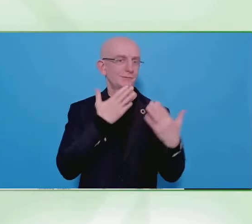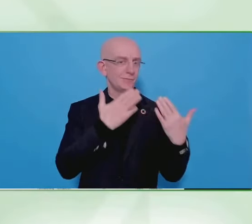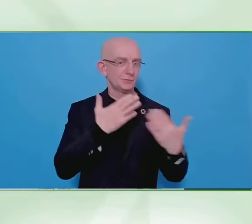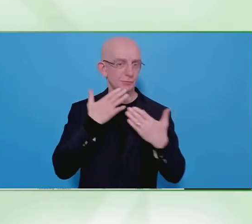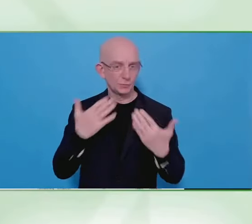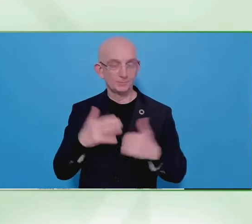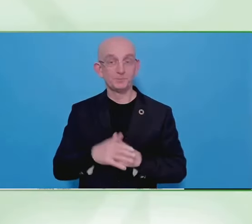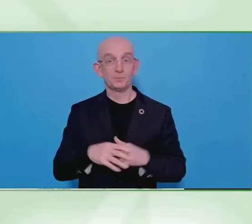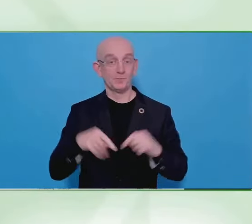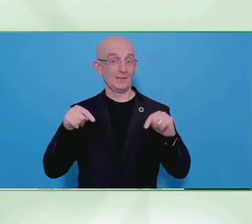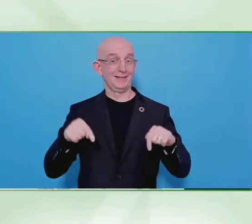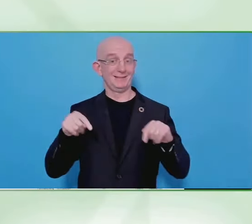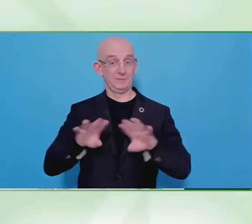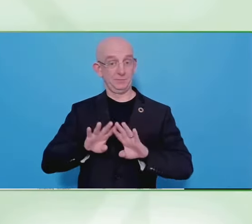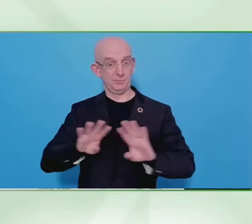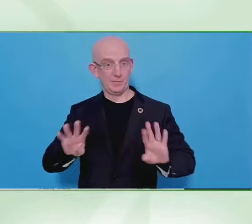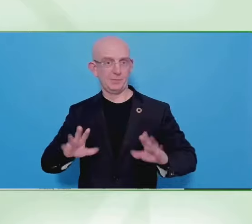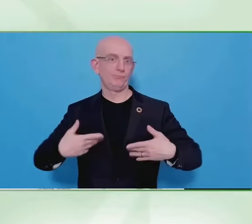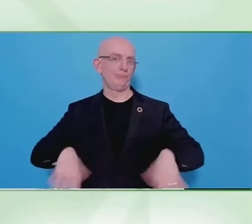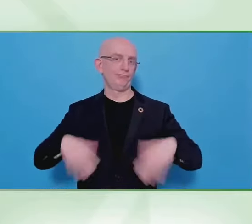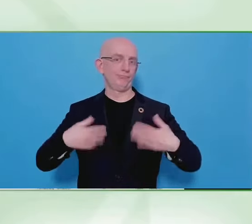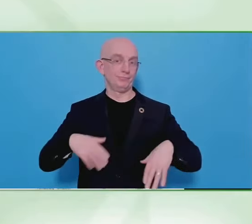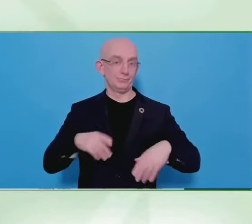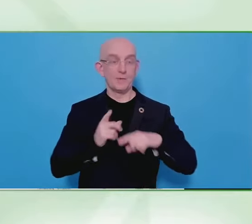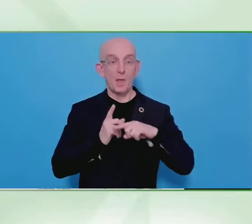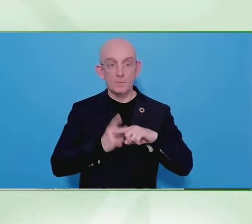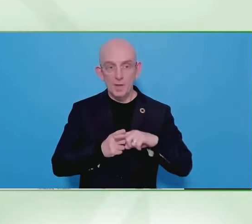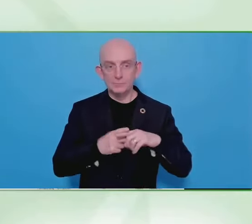Hello, Neil.